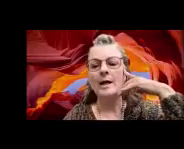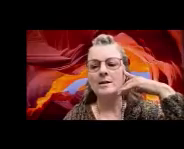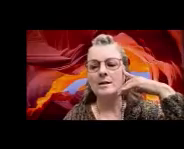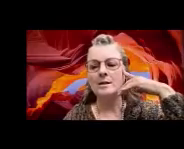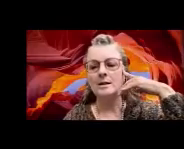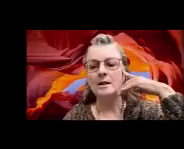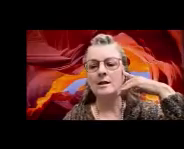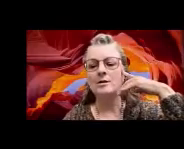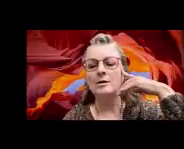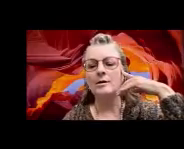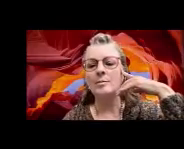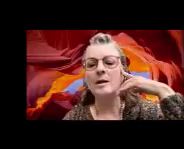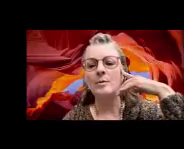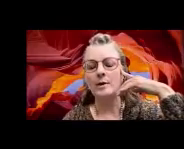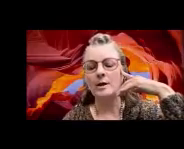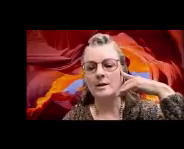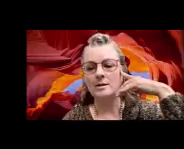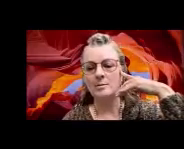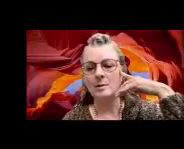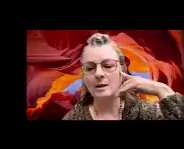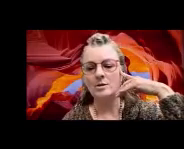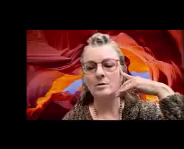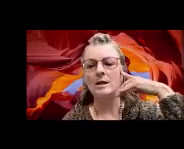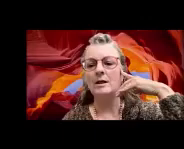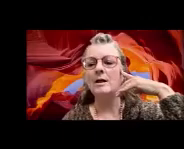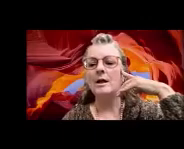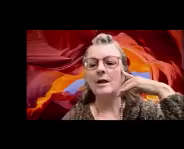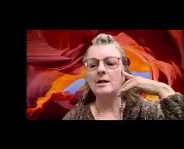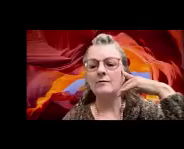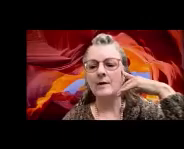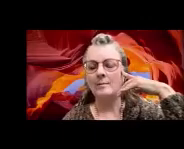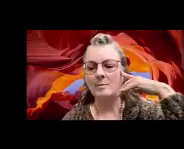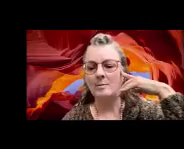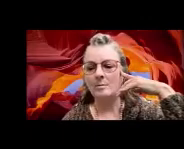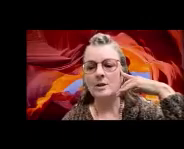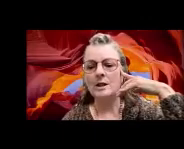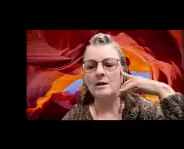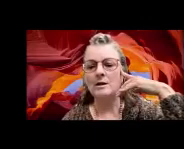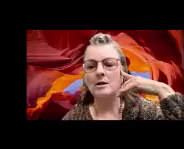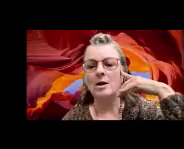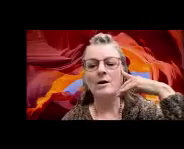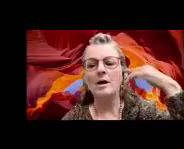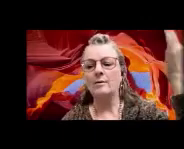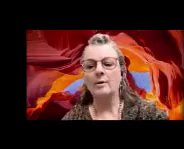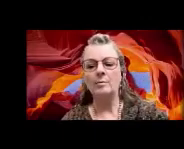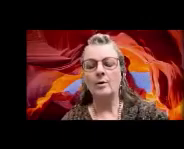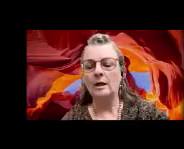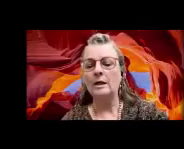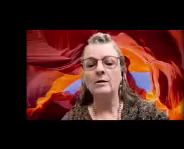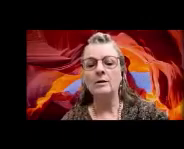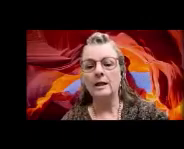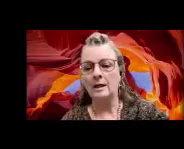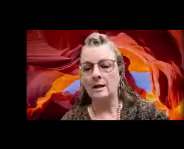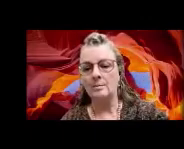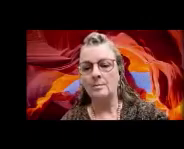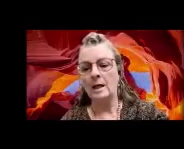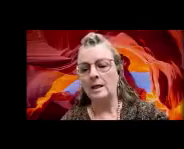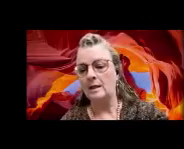bands listed here are the people with autism answering and then the family members here are not Reporting nearly as many